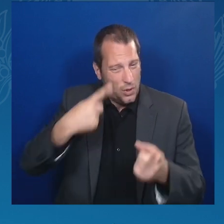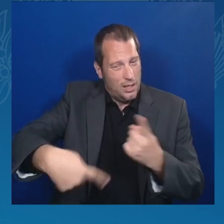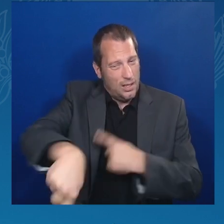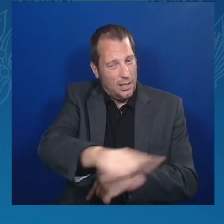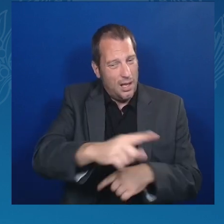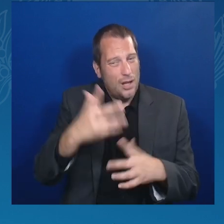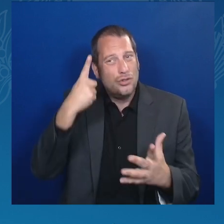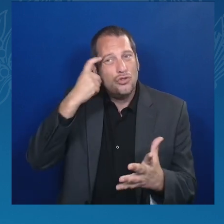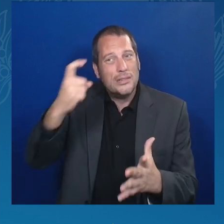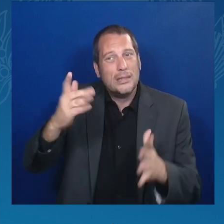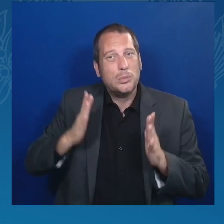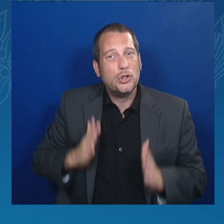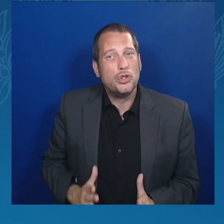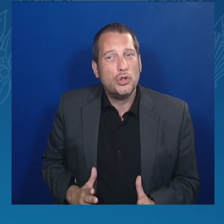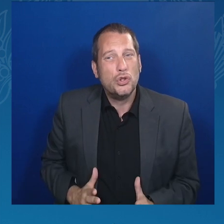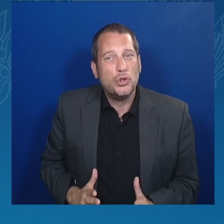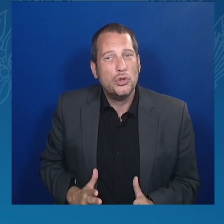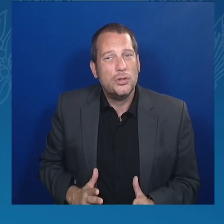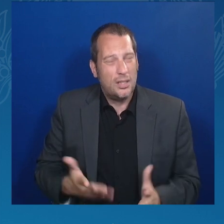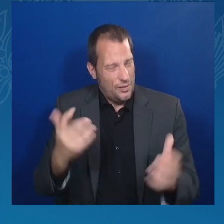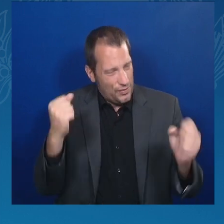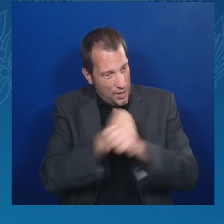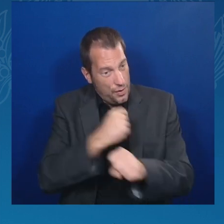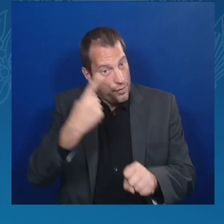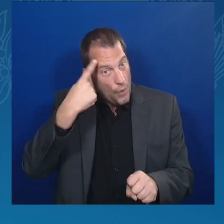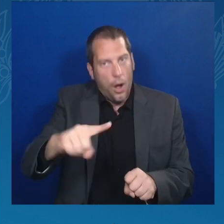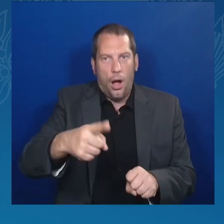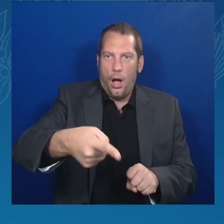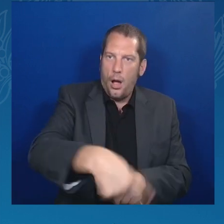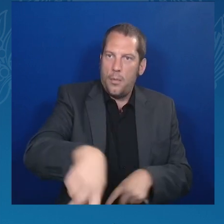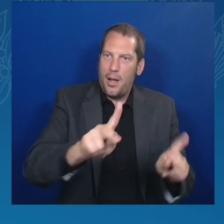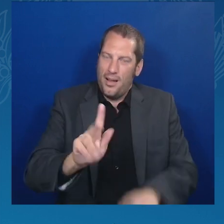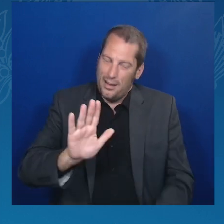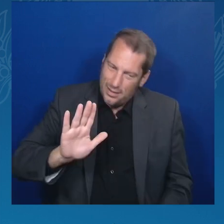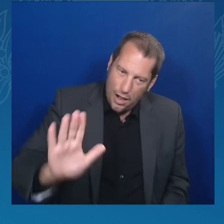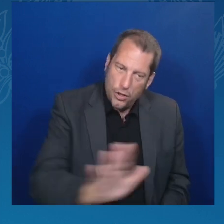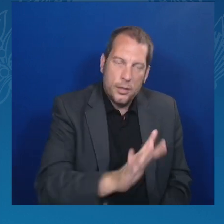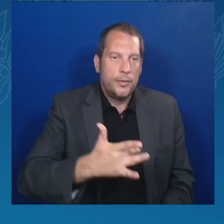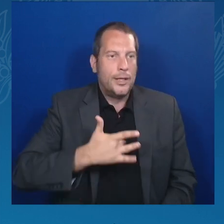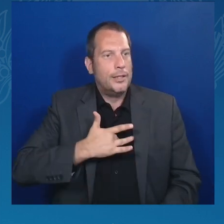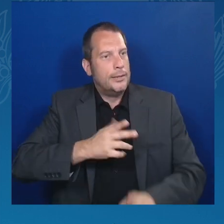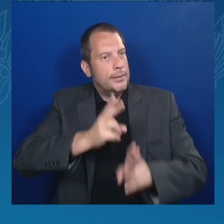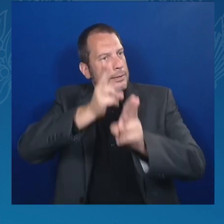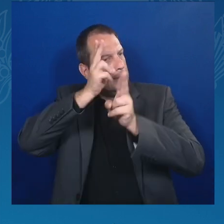Because we know what we stand for, and so we know what to fight for.